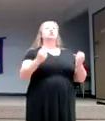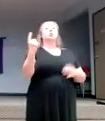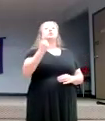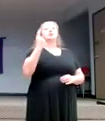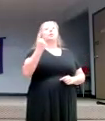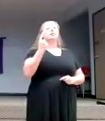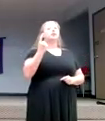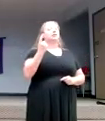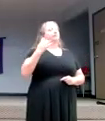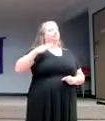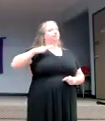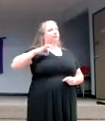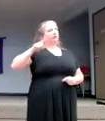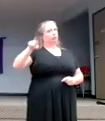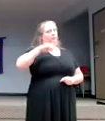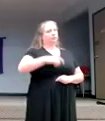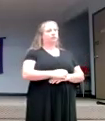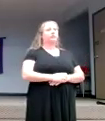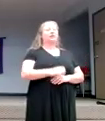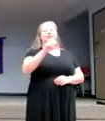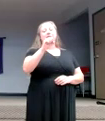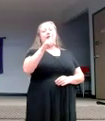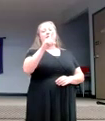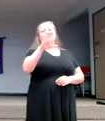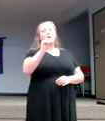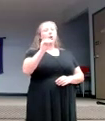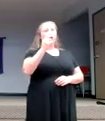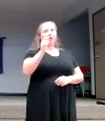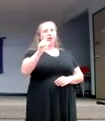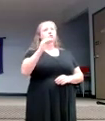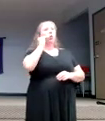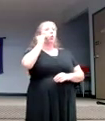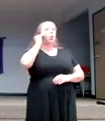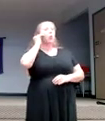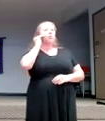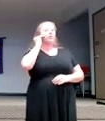is it's very beneficial. Sedco Hill homes that opted in for the project before April 20 will